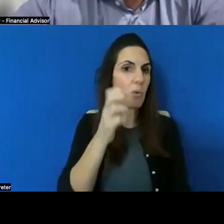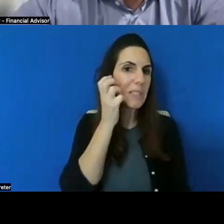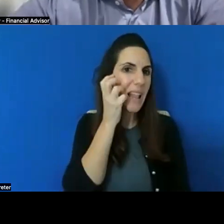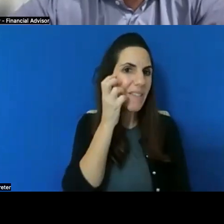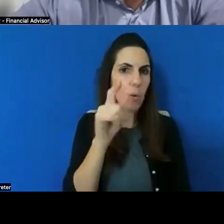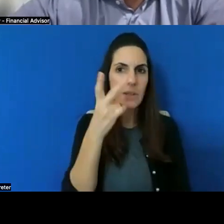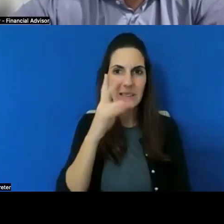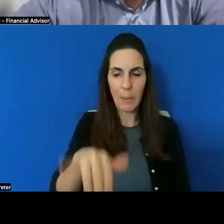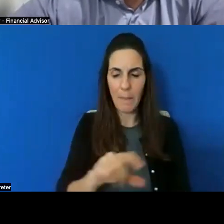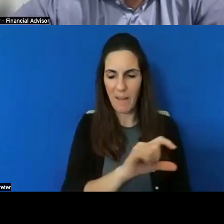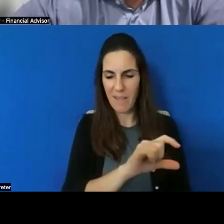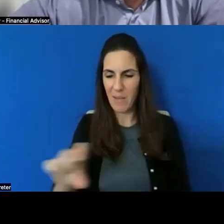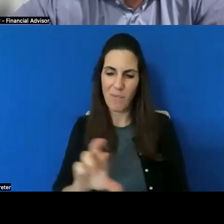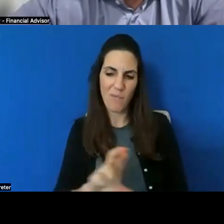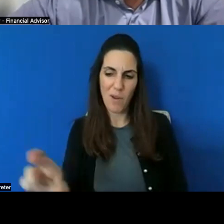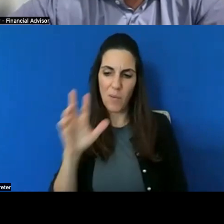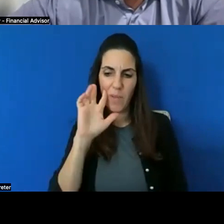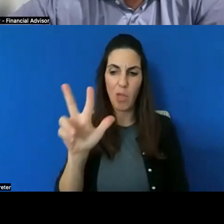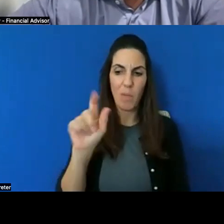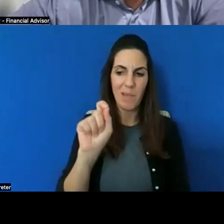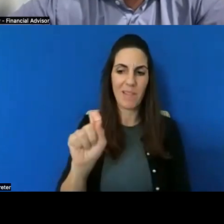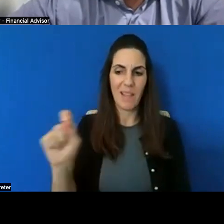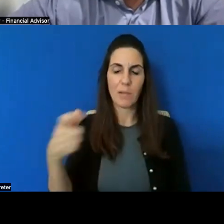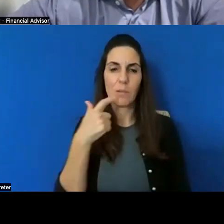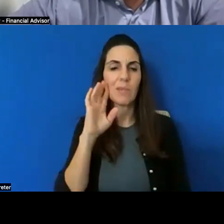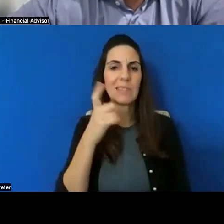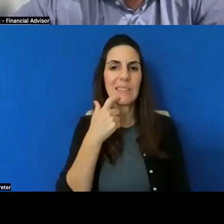at the bottom right there are three dots that say more click there and then click